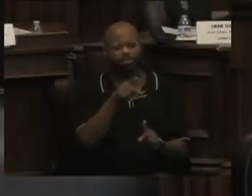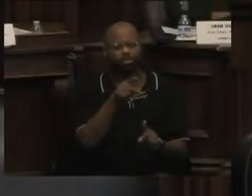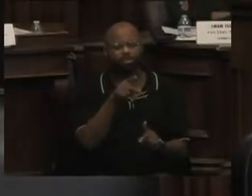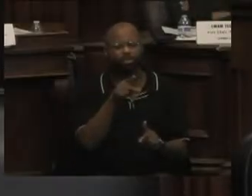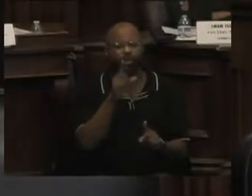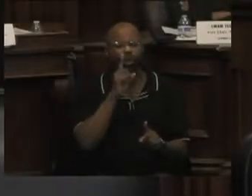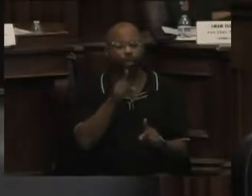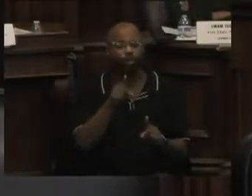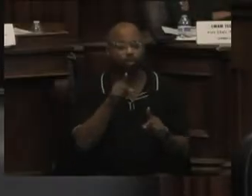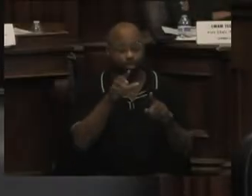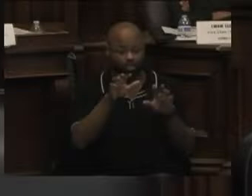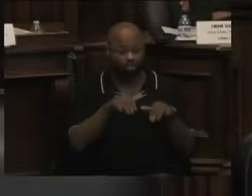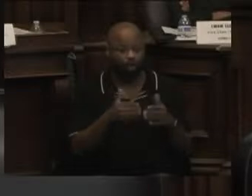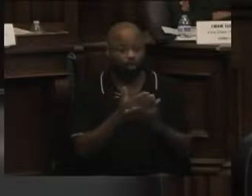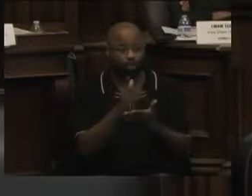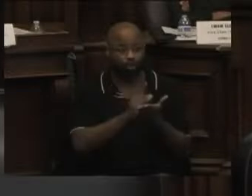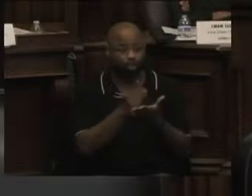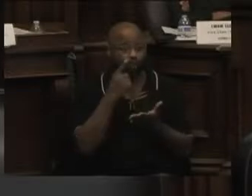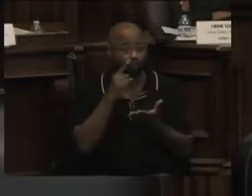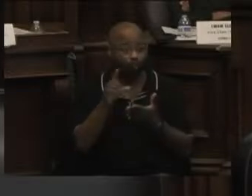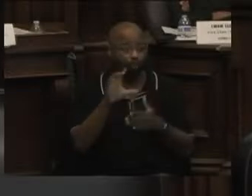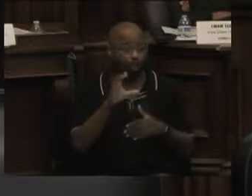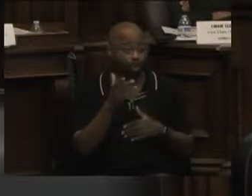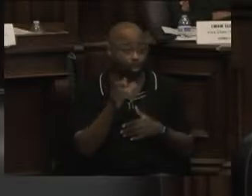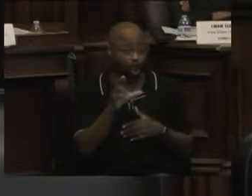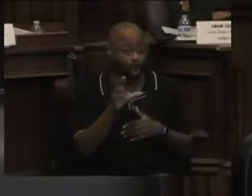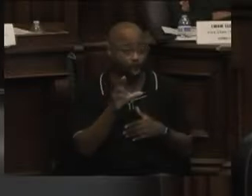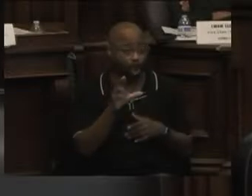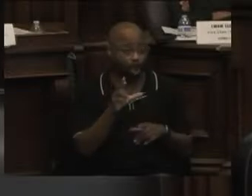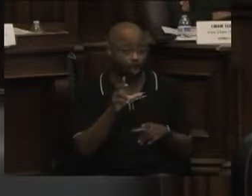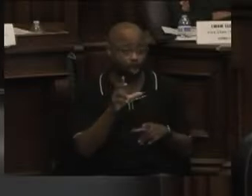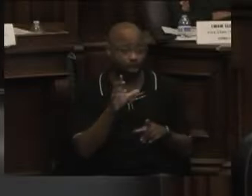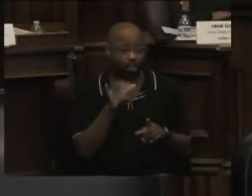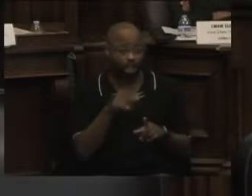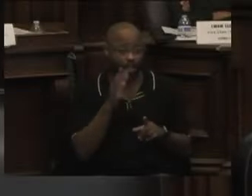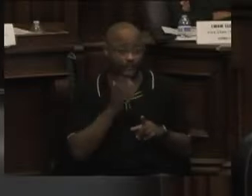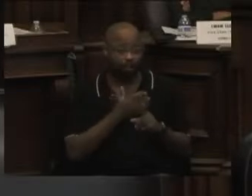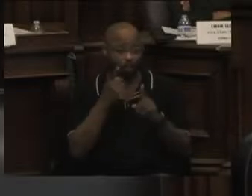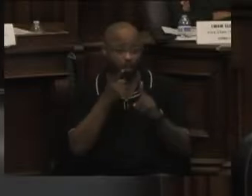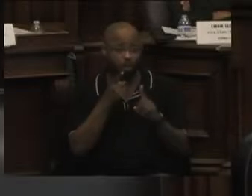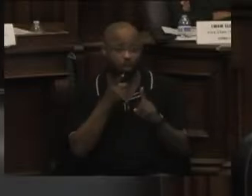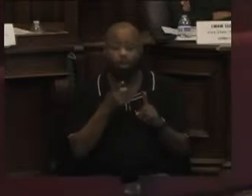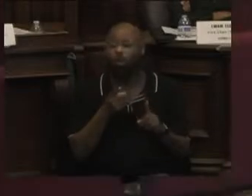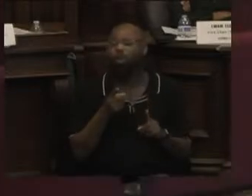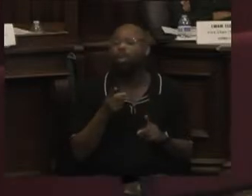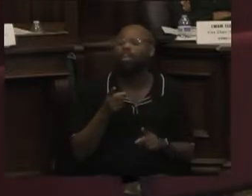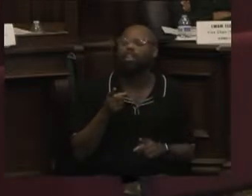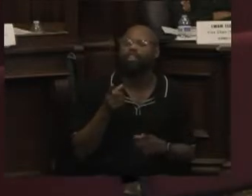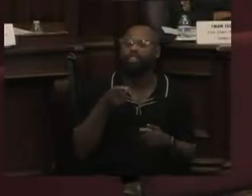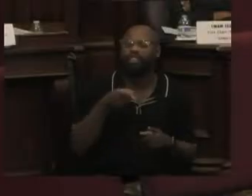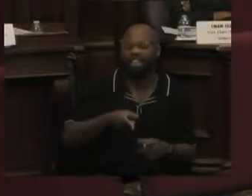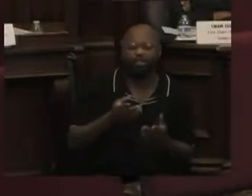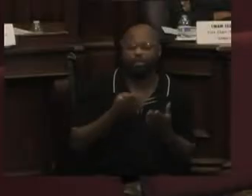what I'm asking that question is, but we'll be writing new legislation for the for the